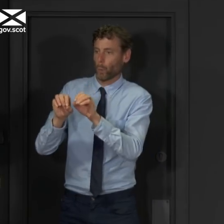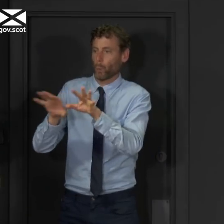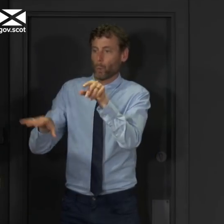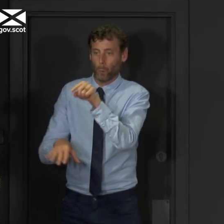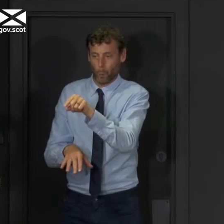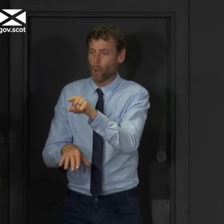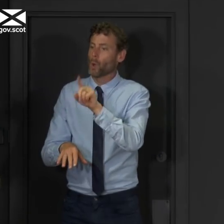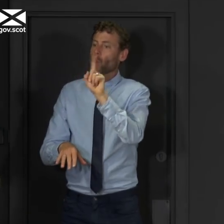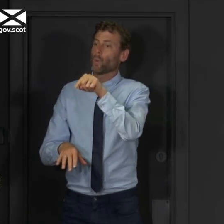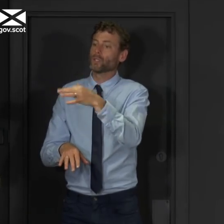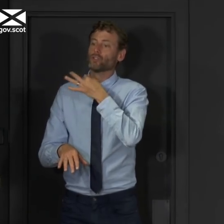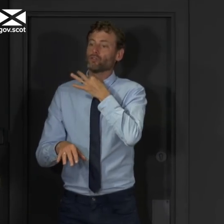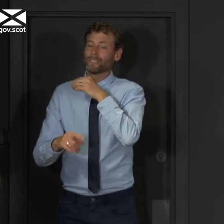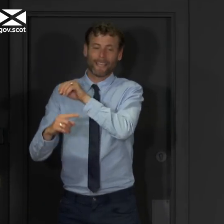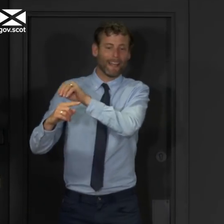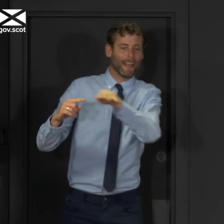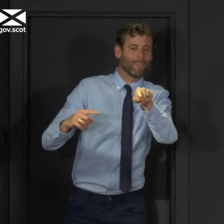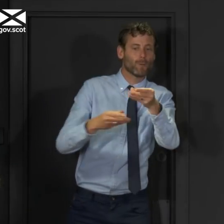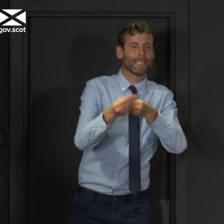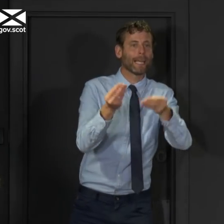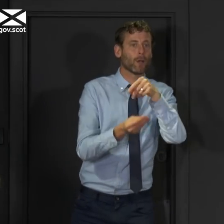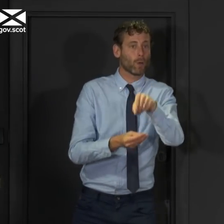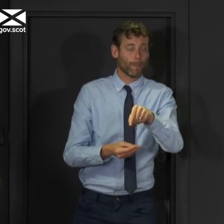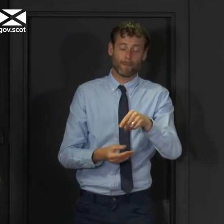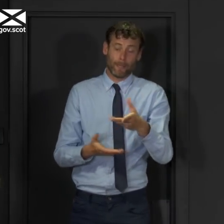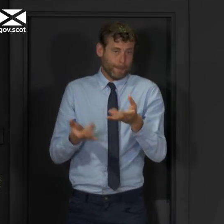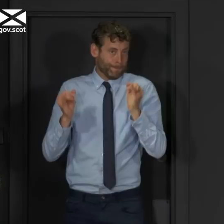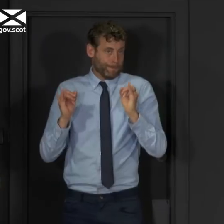crisis that unfortunately are likely to be with us for some time to come. And all of